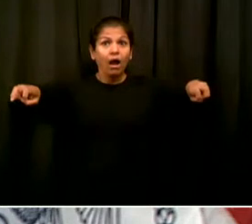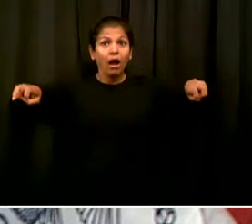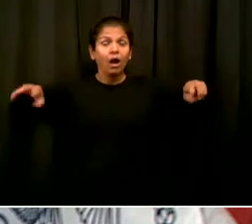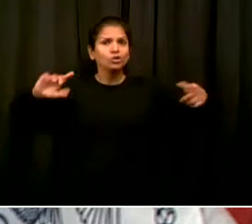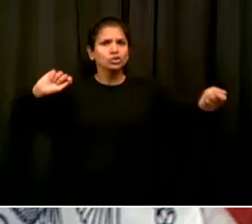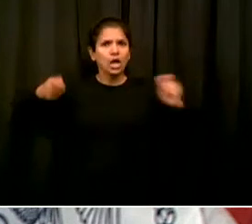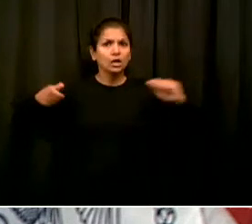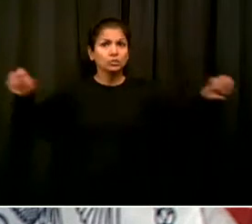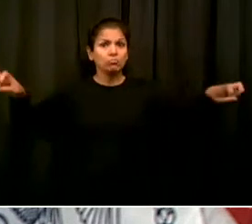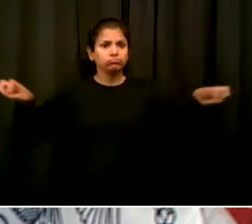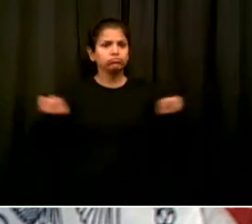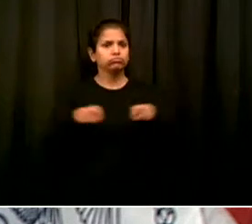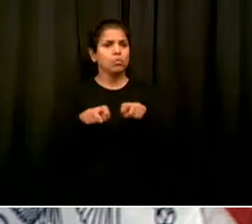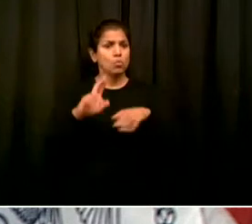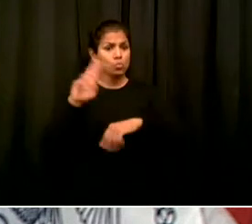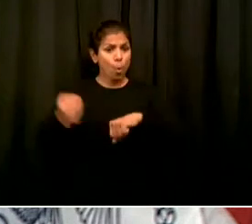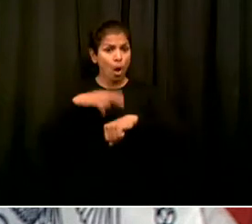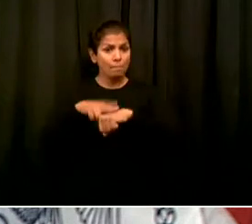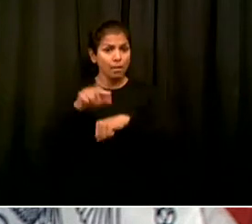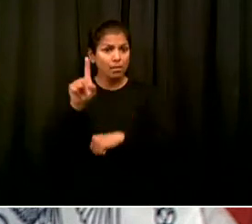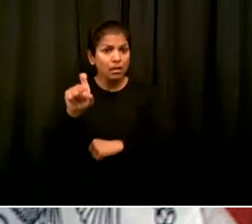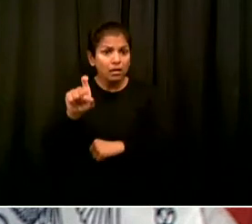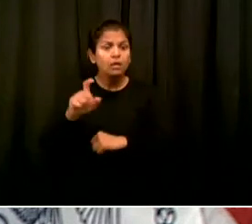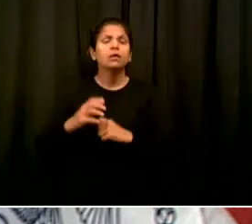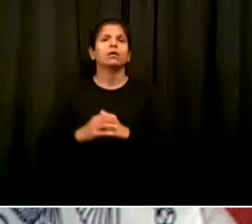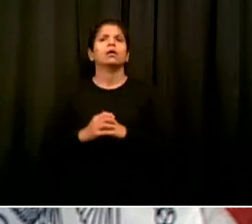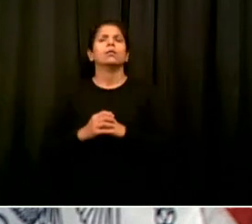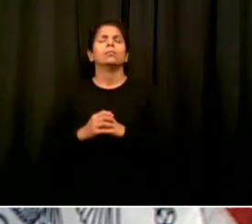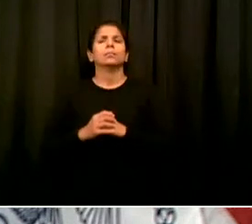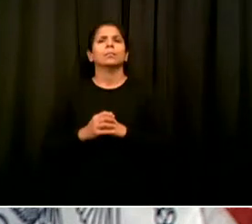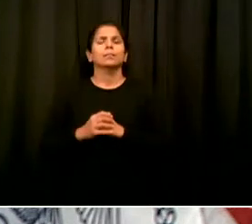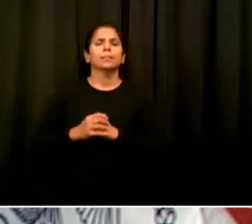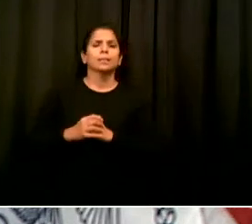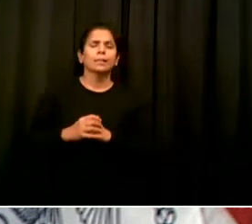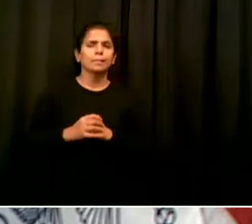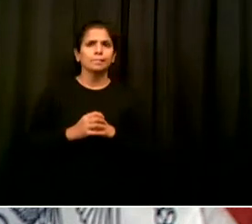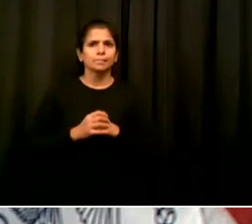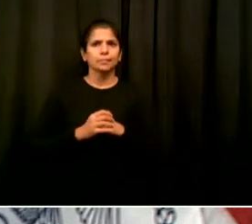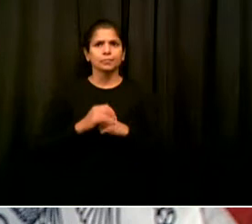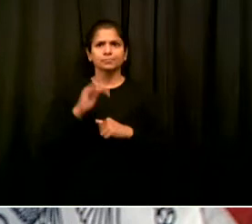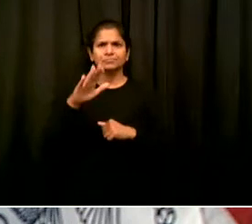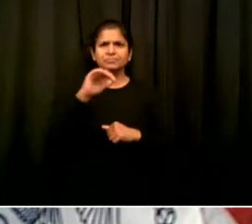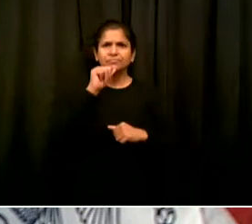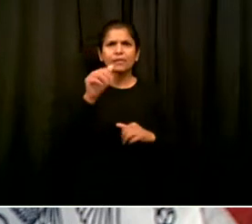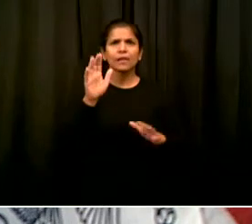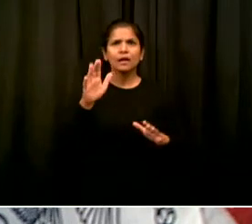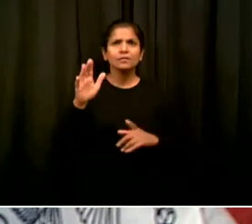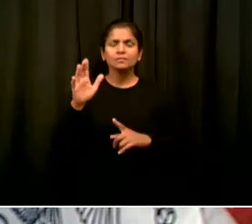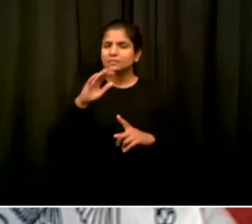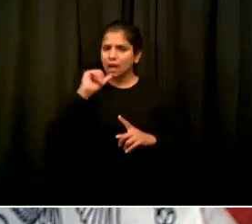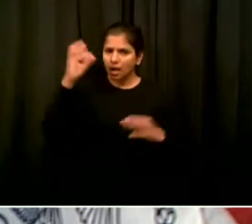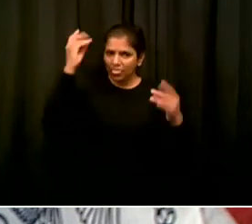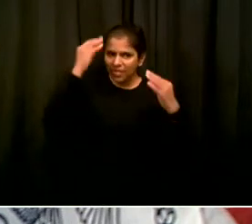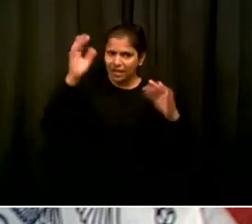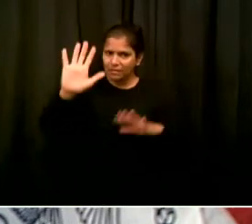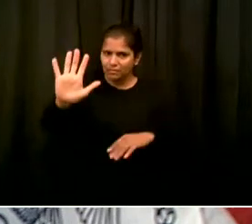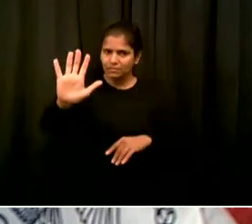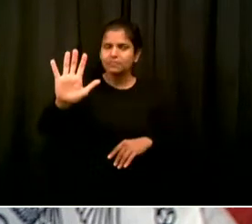LOOK AT THAT THOUGH MEANING THE QUESTION OF HOW TO